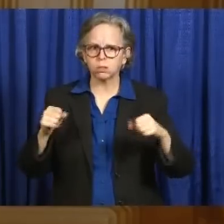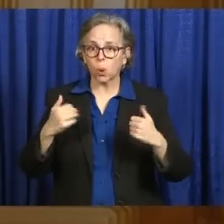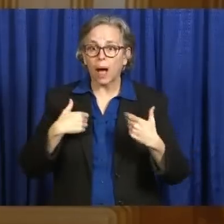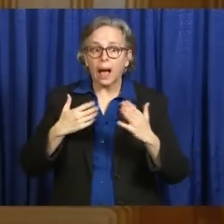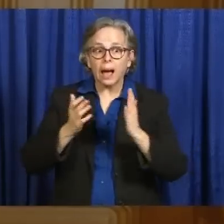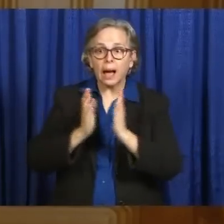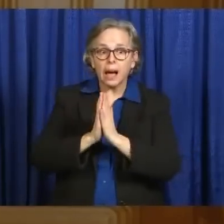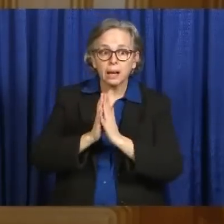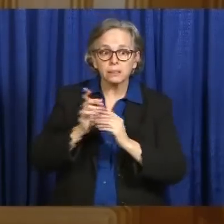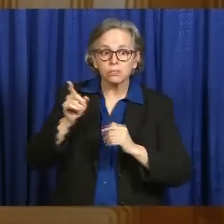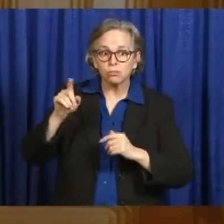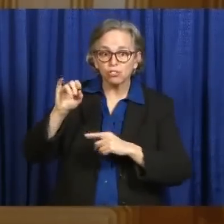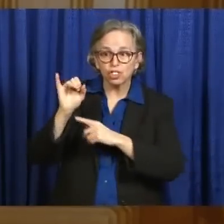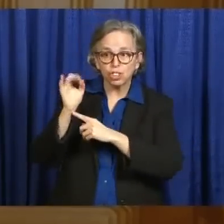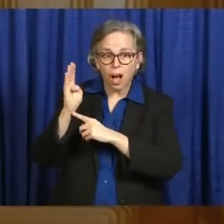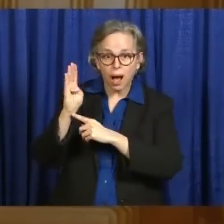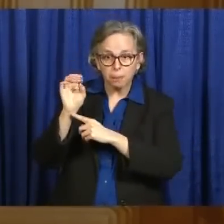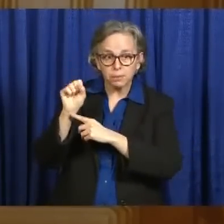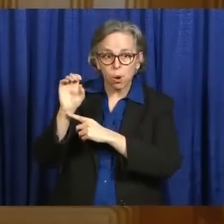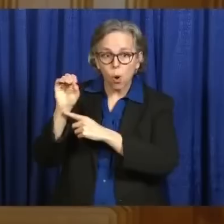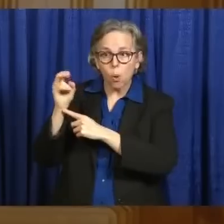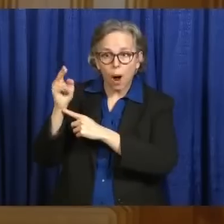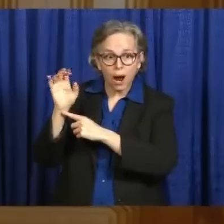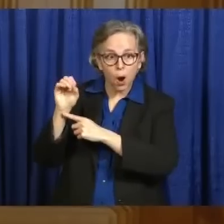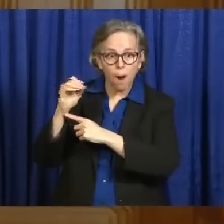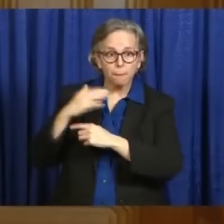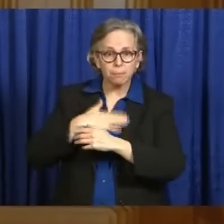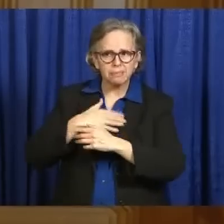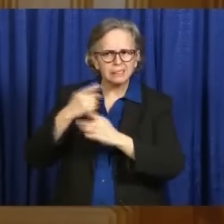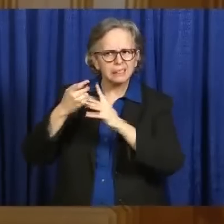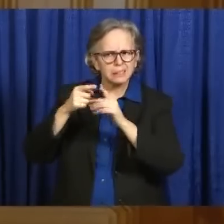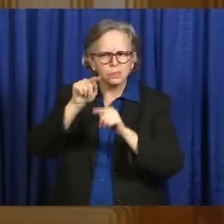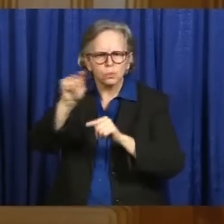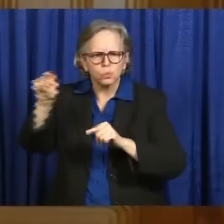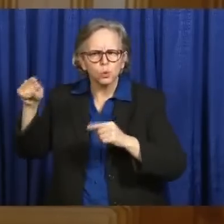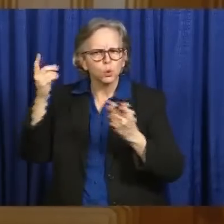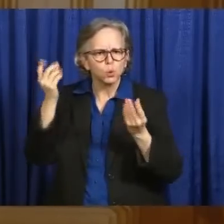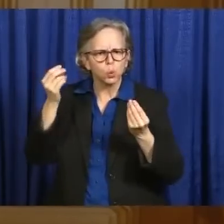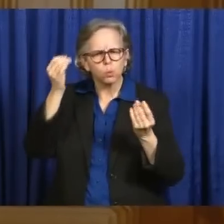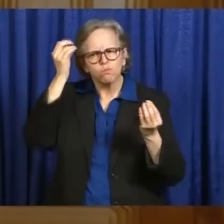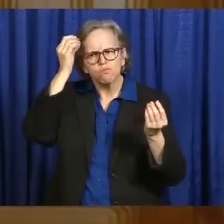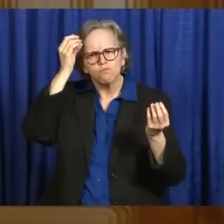GOVERNOR. THEY HAVE A GREAT TRACK RECORD.